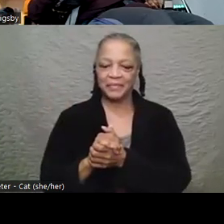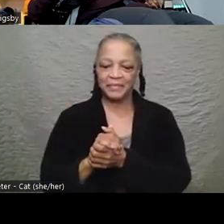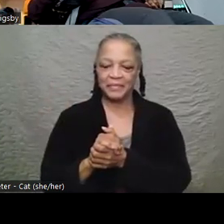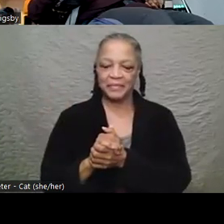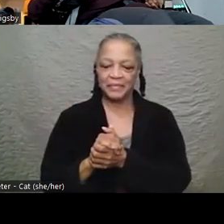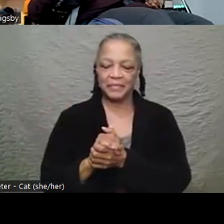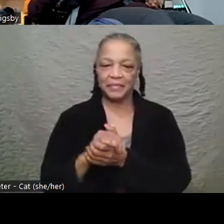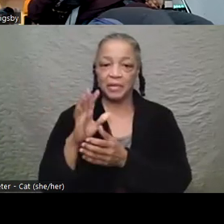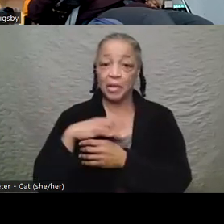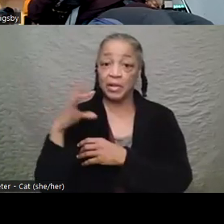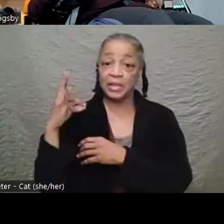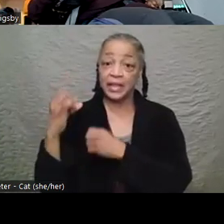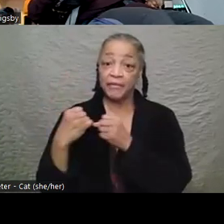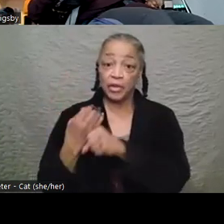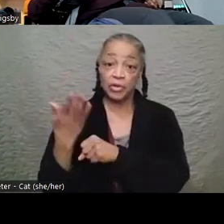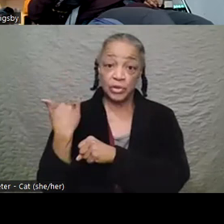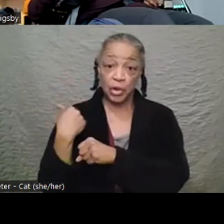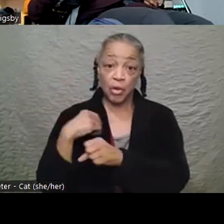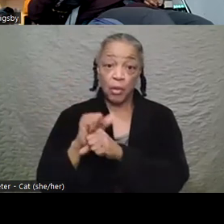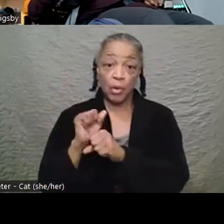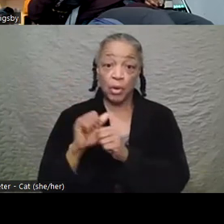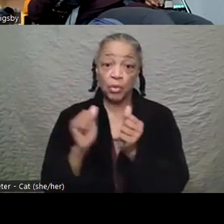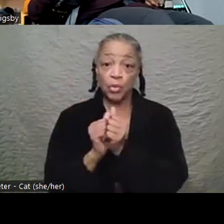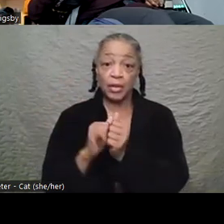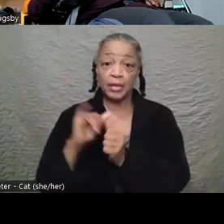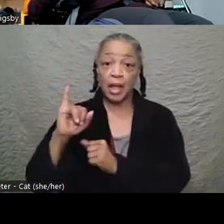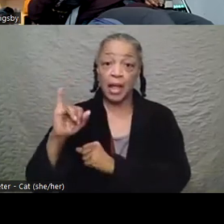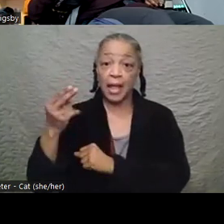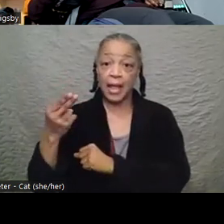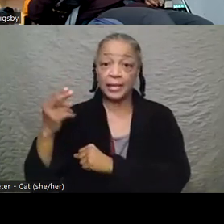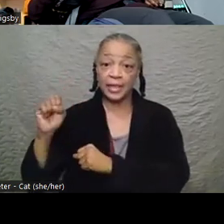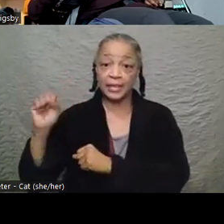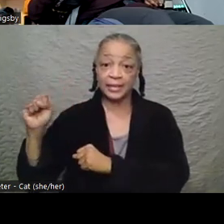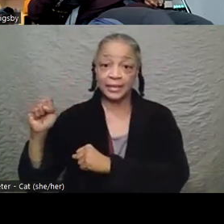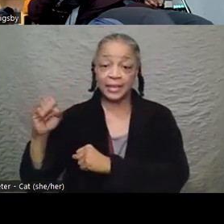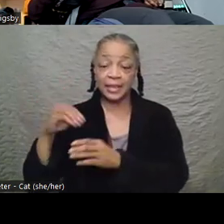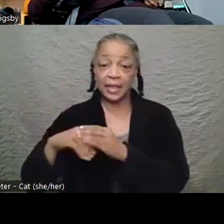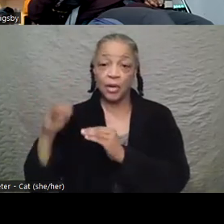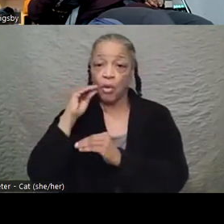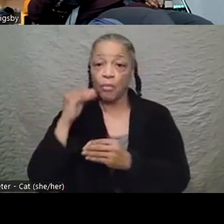About seven years ago I worked with in-home support services in a program they had to